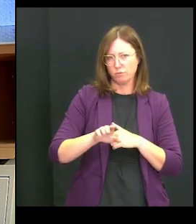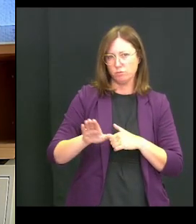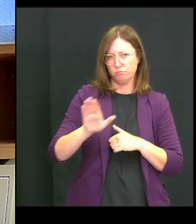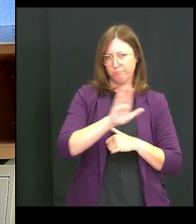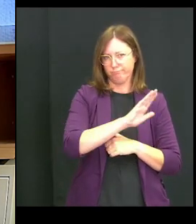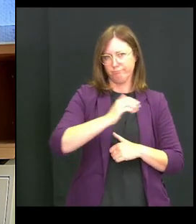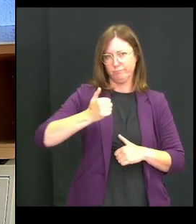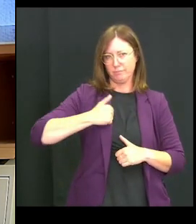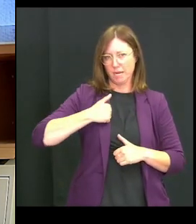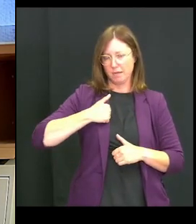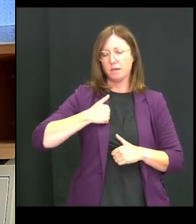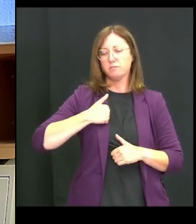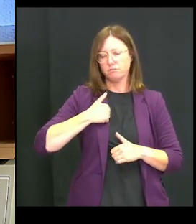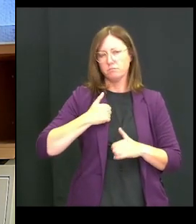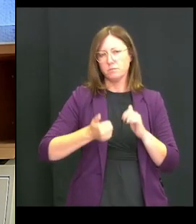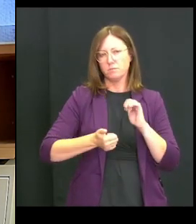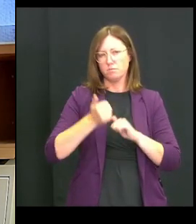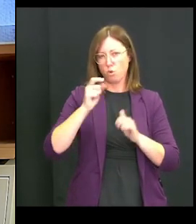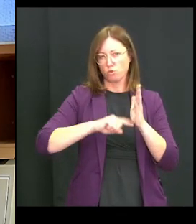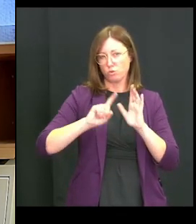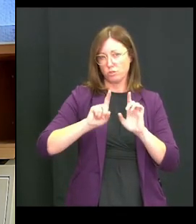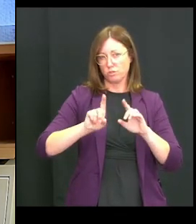Most of the research so far is done in the US.